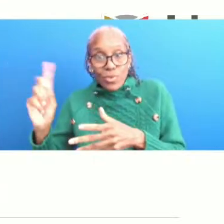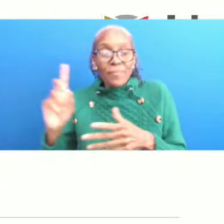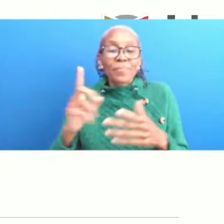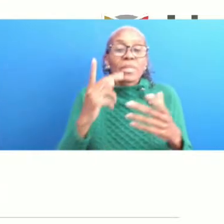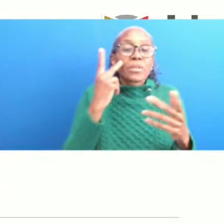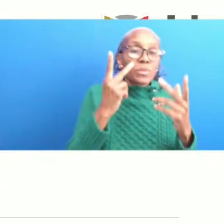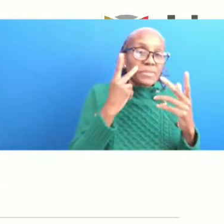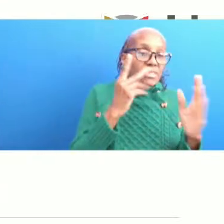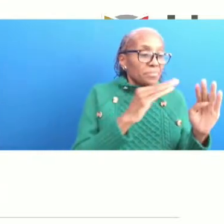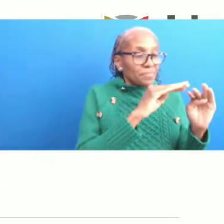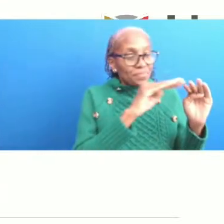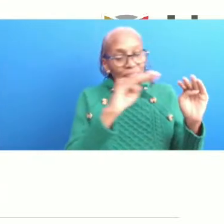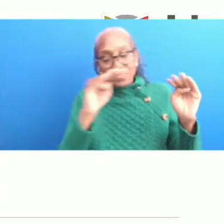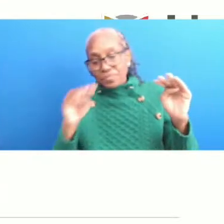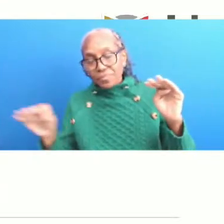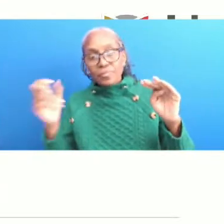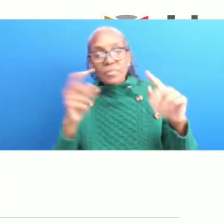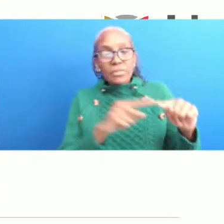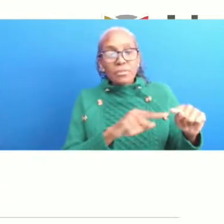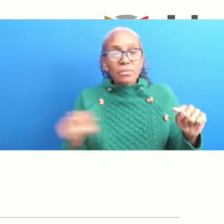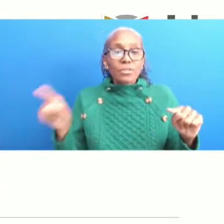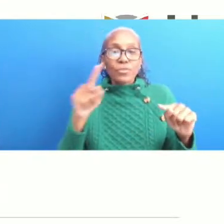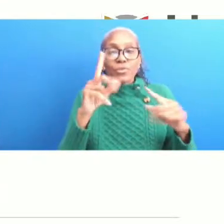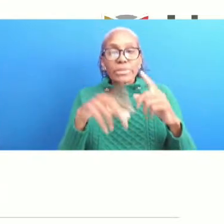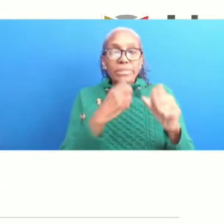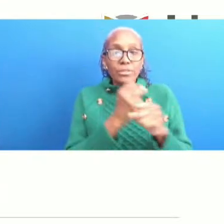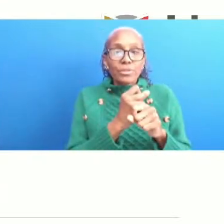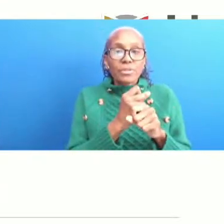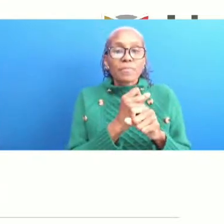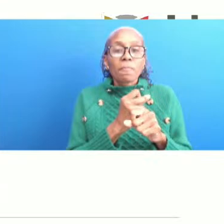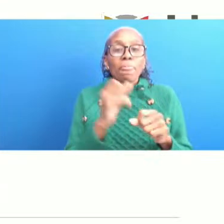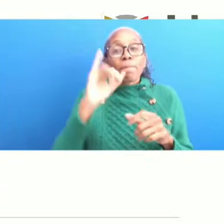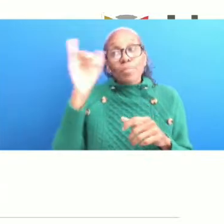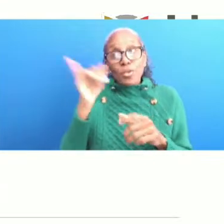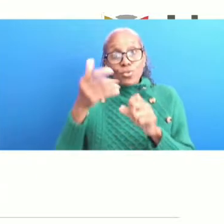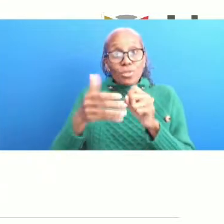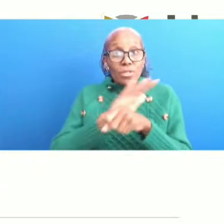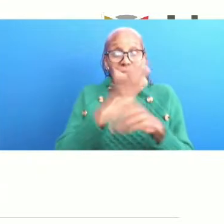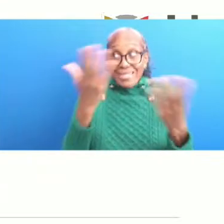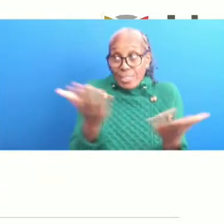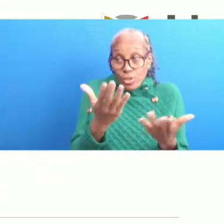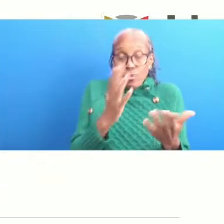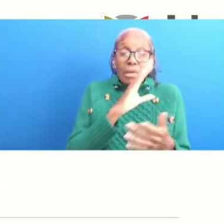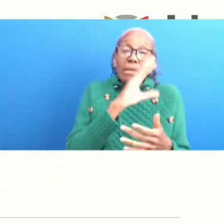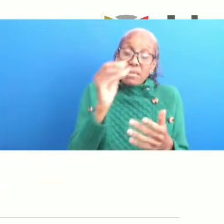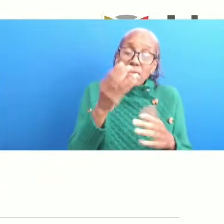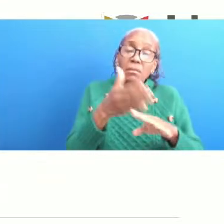ON ACCESS TO CARE AND WHILE WE STILL HAVE OPPORTUNITIES BUT AS